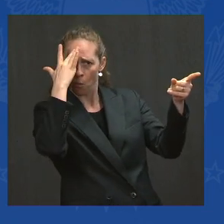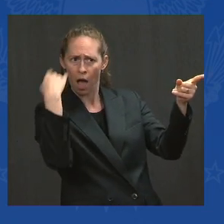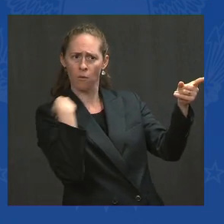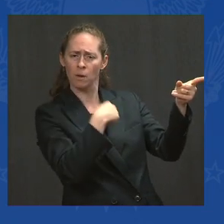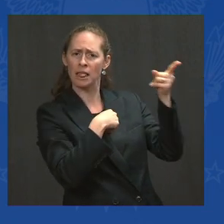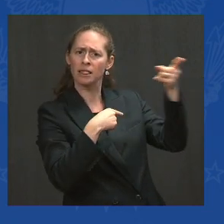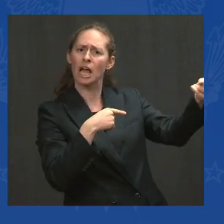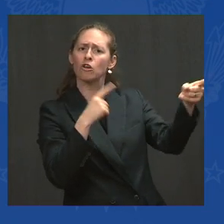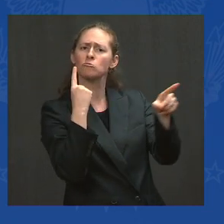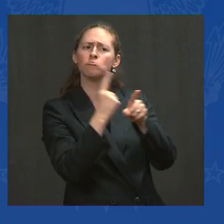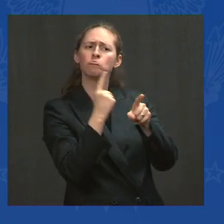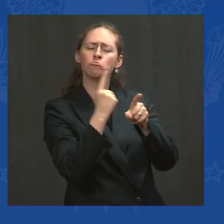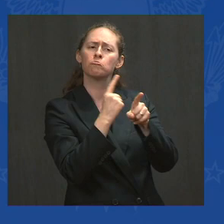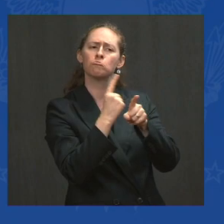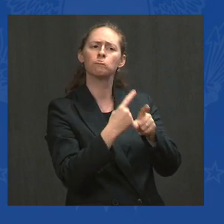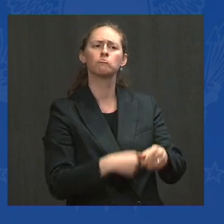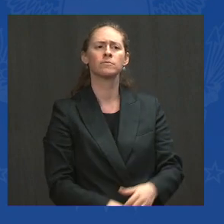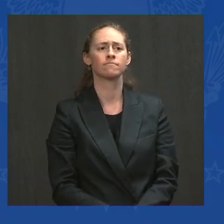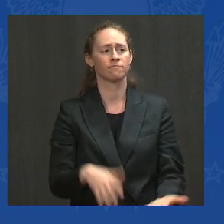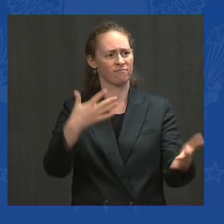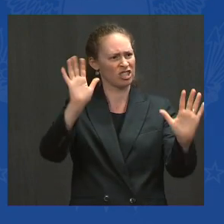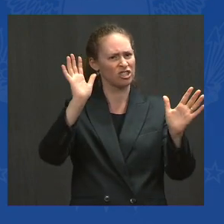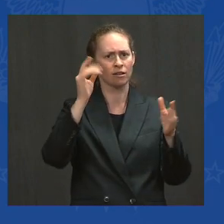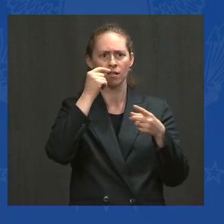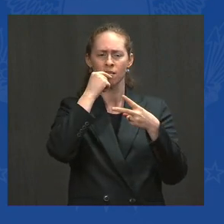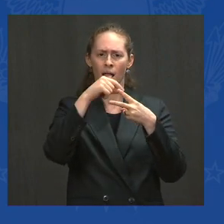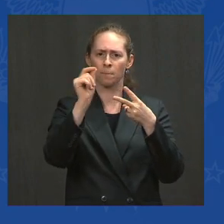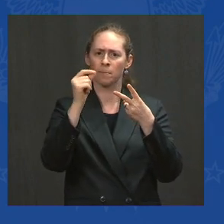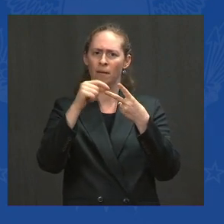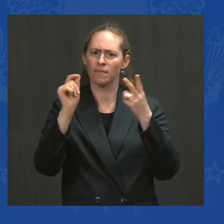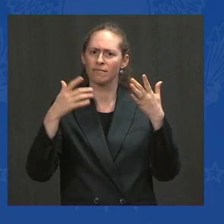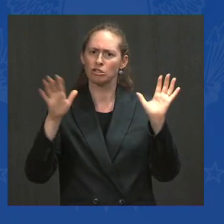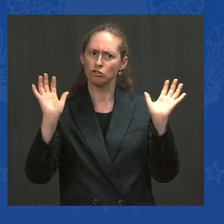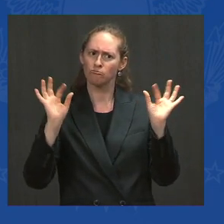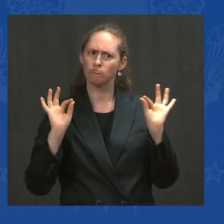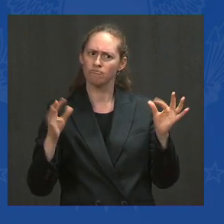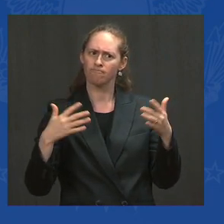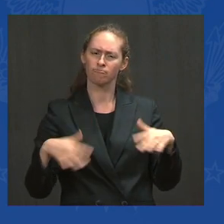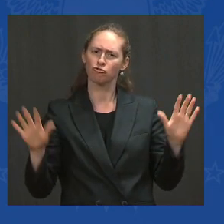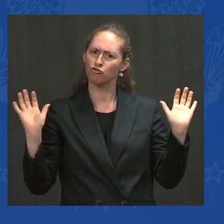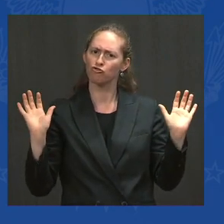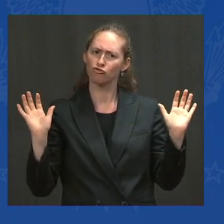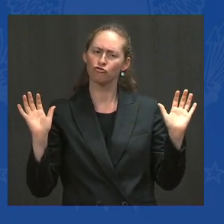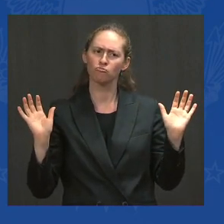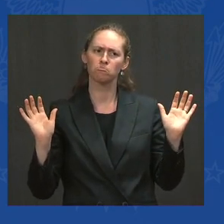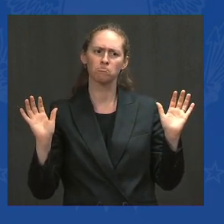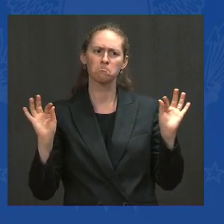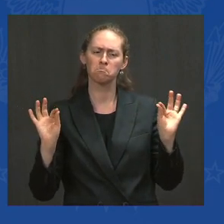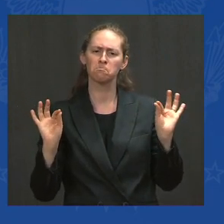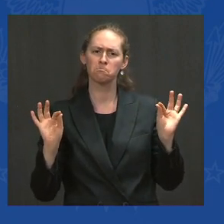That job had been over for some time. And that's why I believe that this is the right